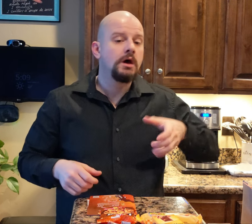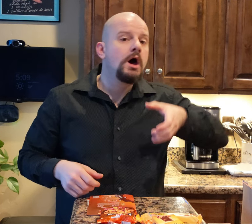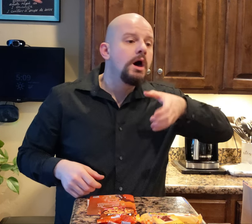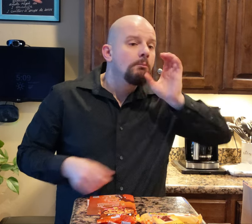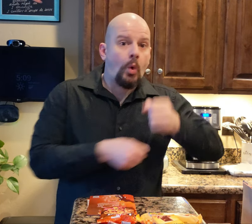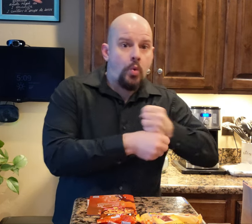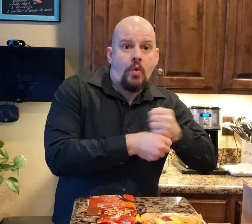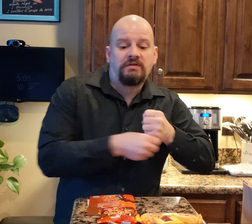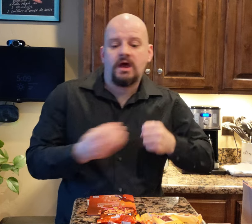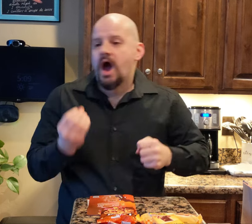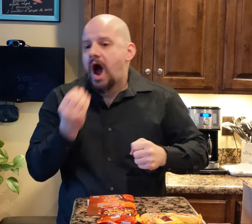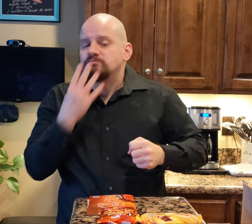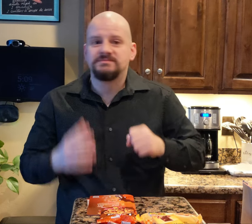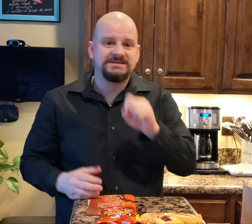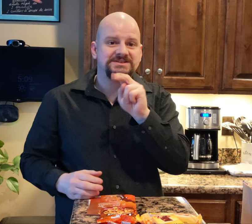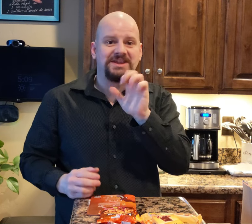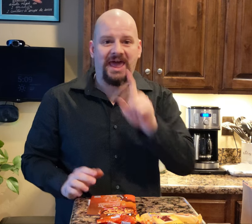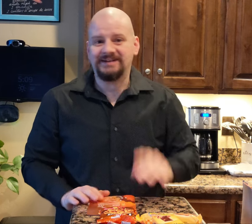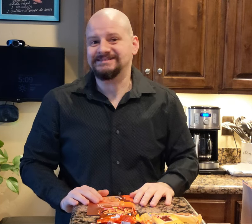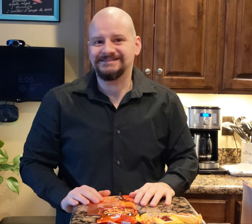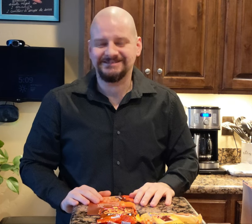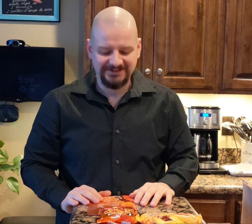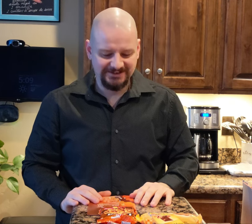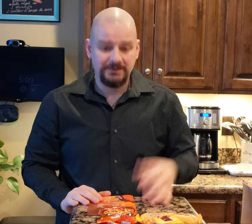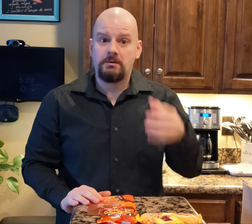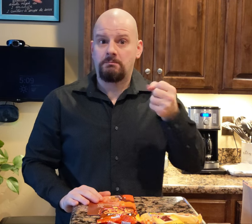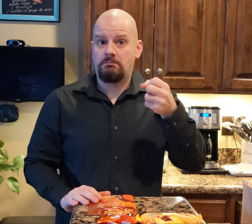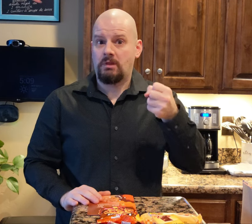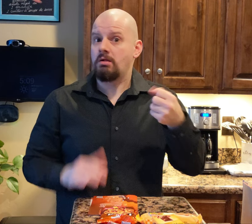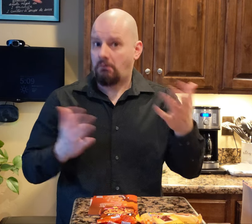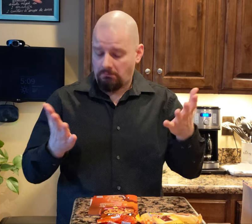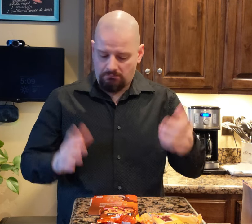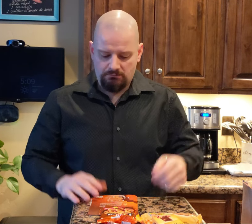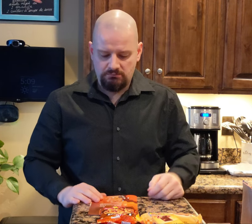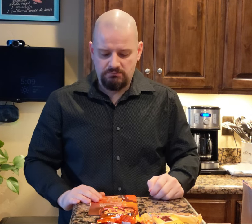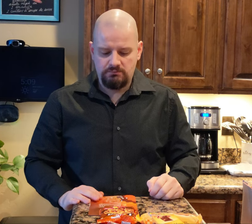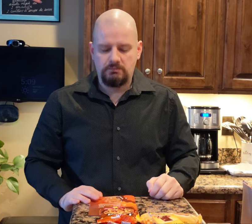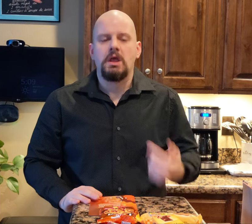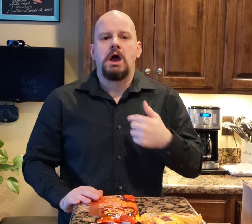I'll drink some coffee while having some snacks. Milk too...